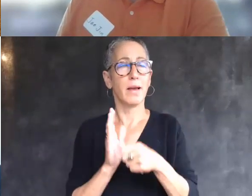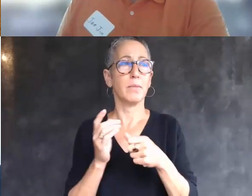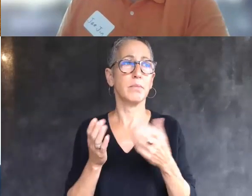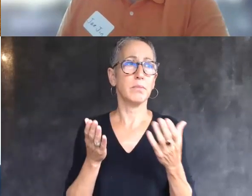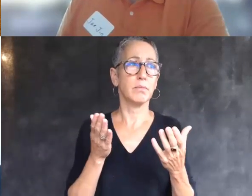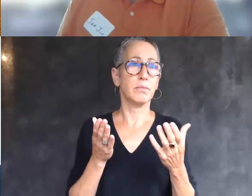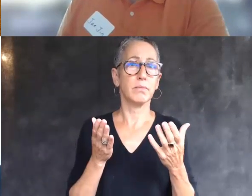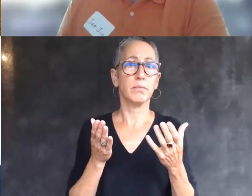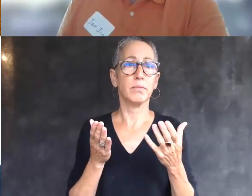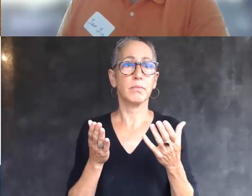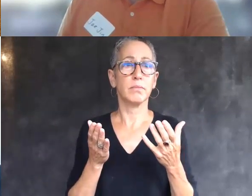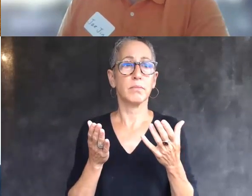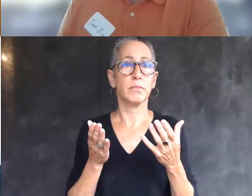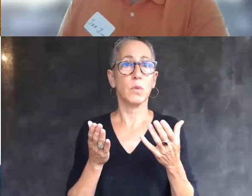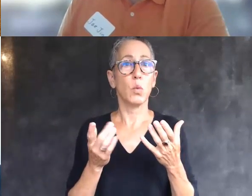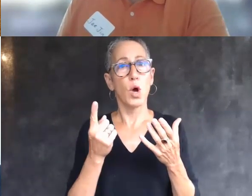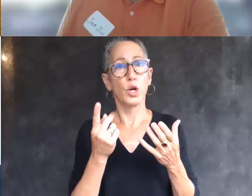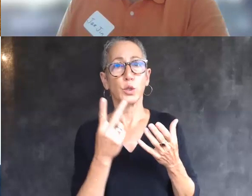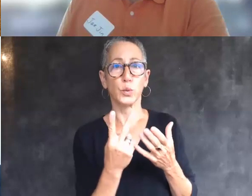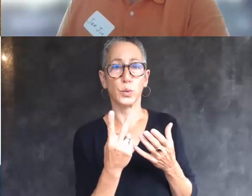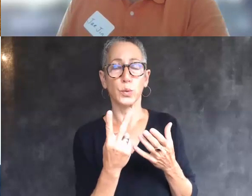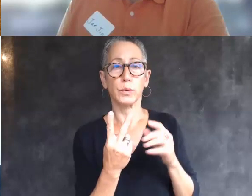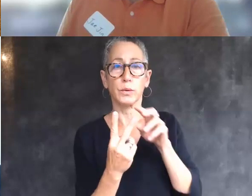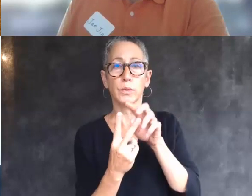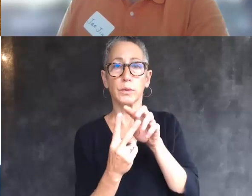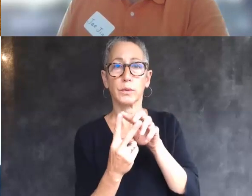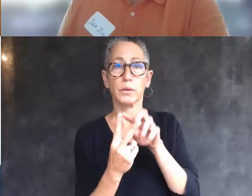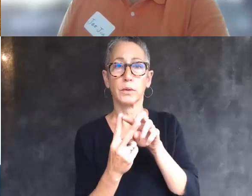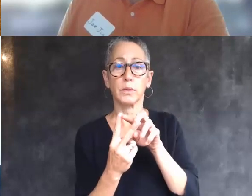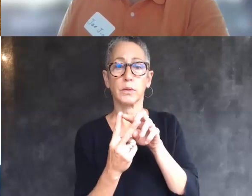and then I want to move on to spend the last